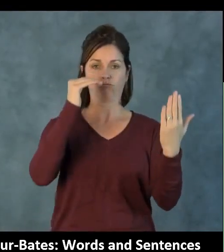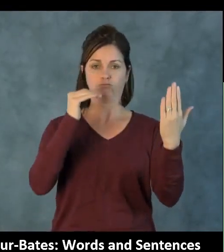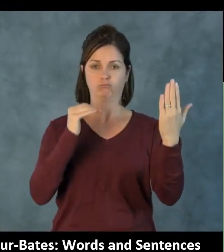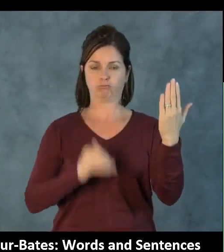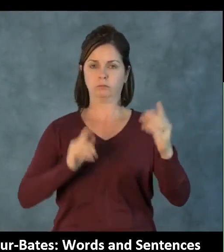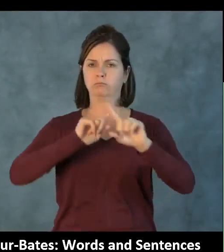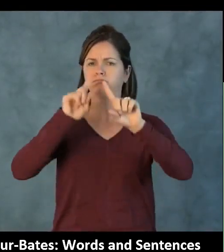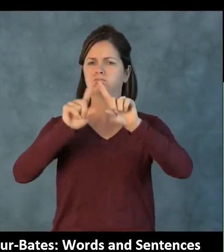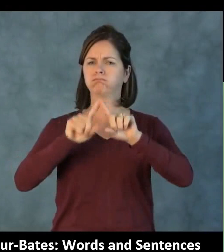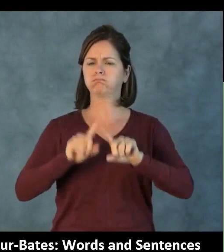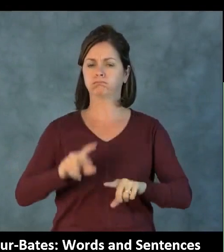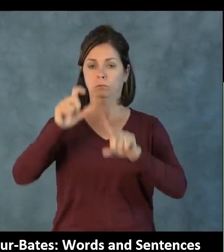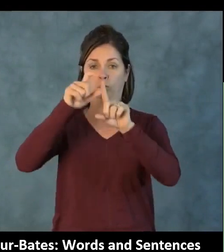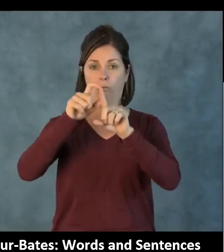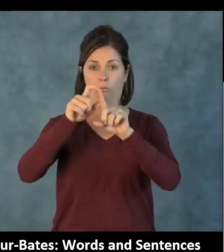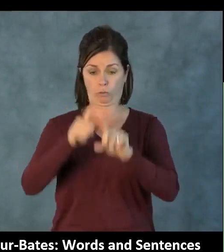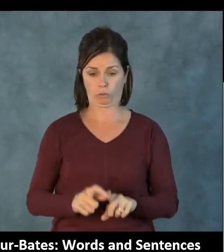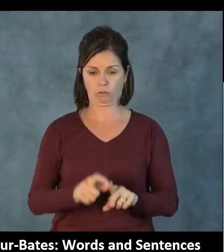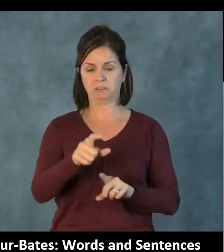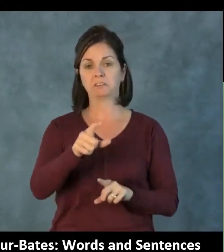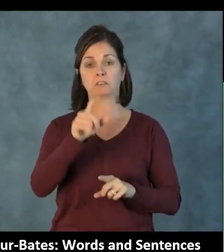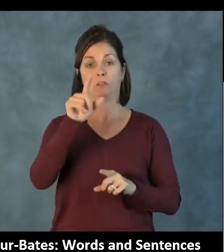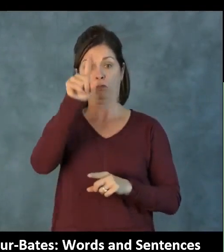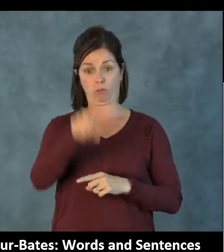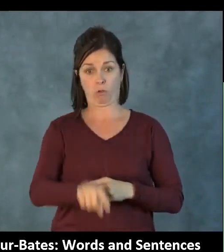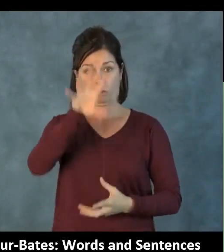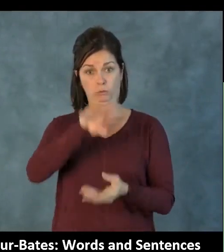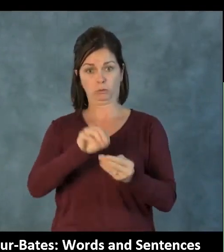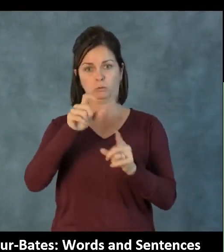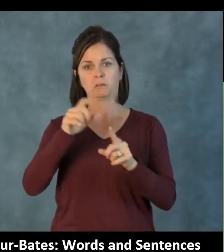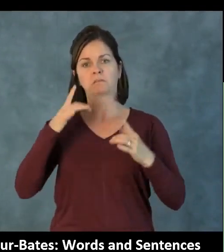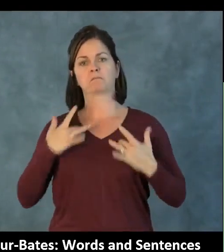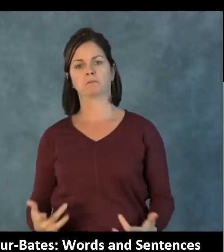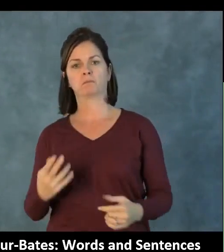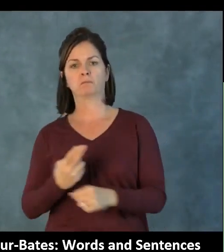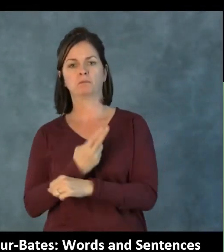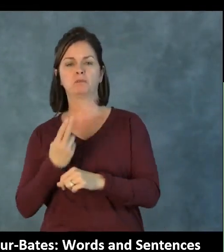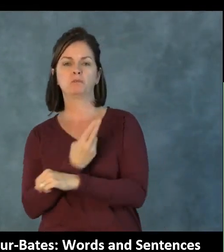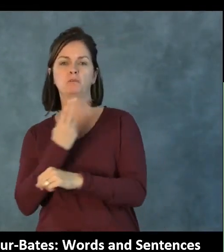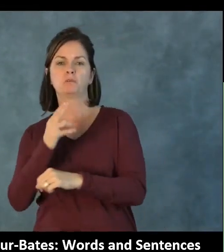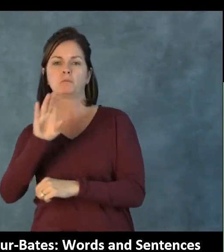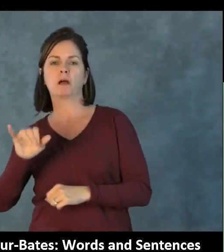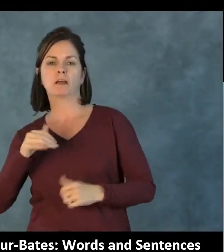typically used by young children by 2 1/2 years of age.